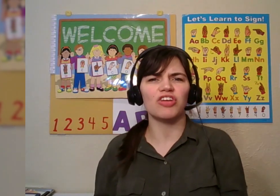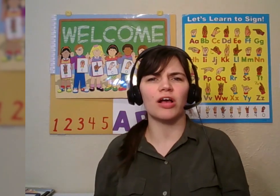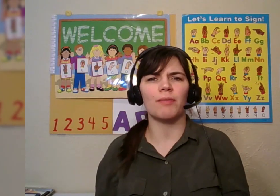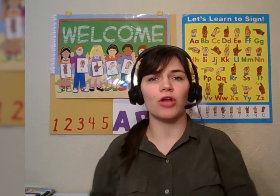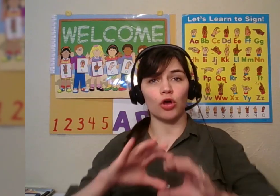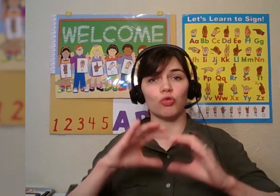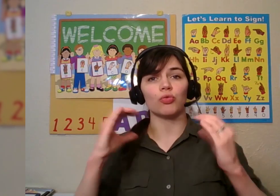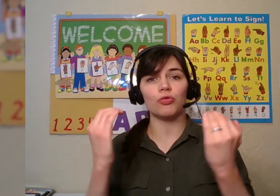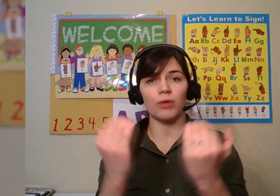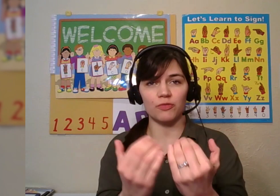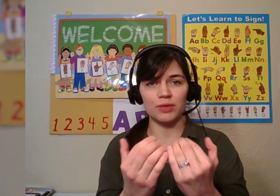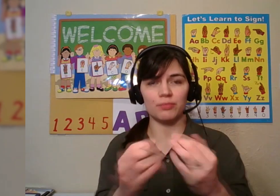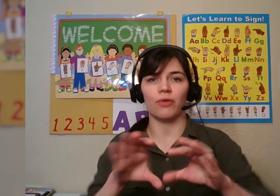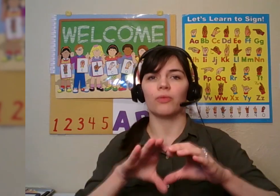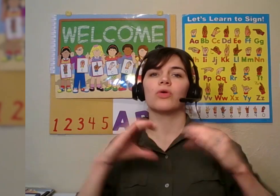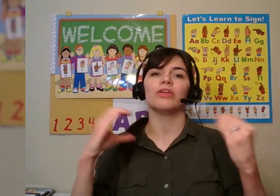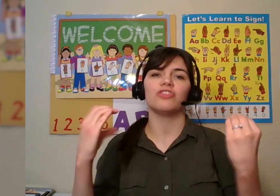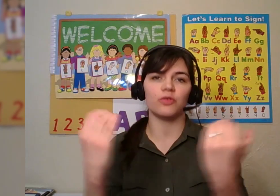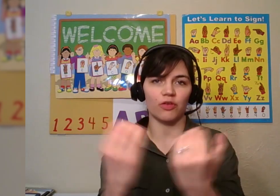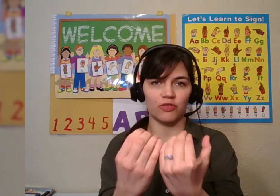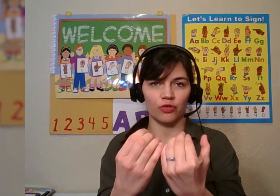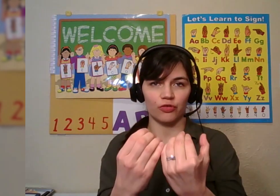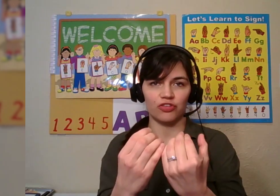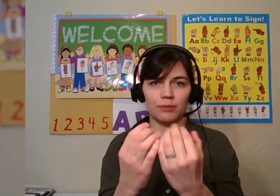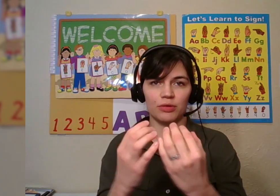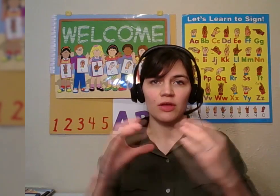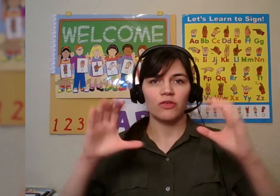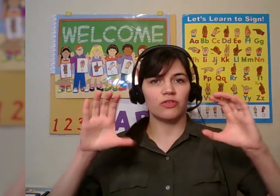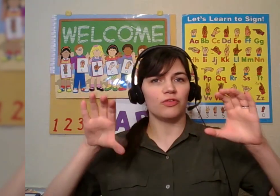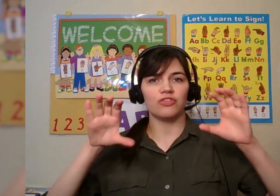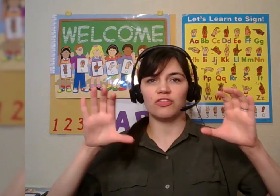talk about a group of people we're going to use a circle shape, so if you just use